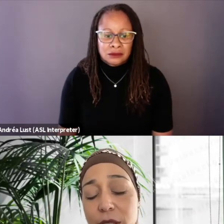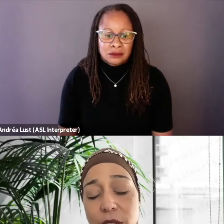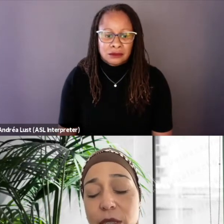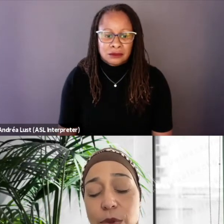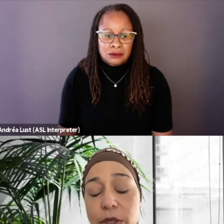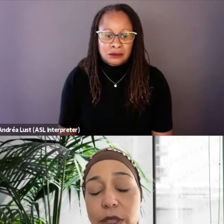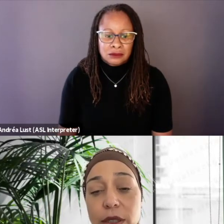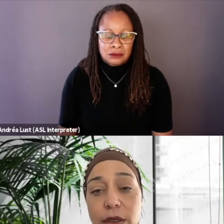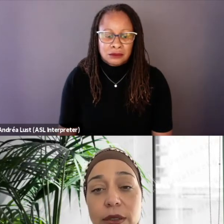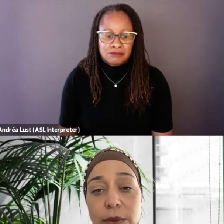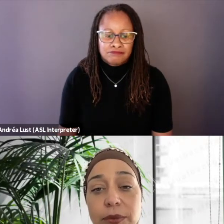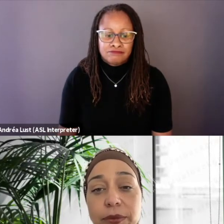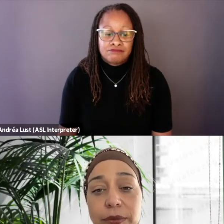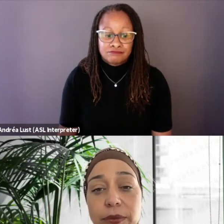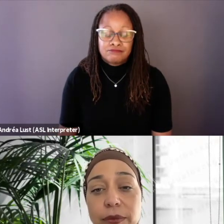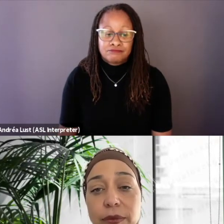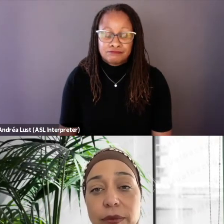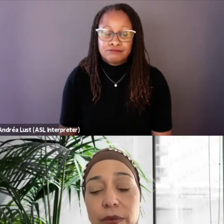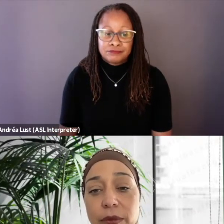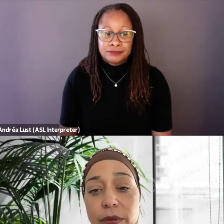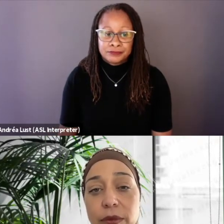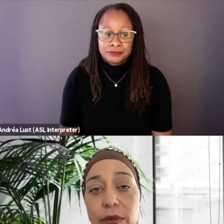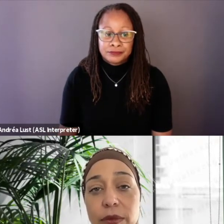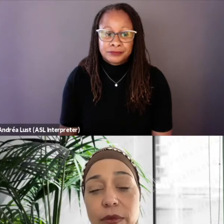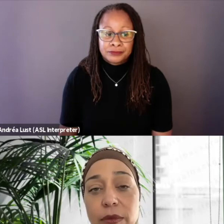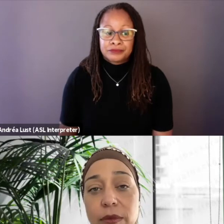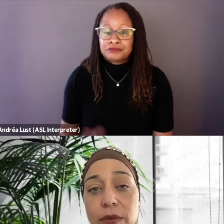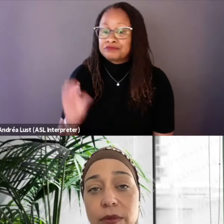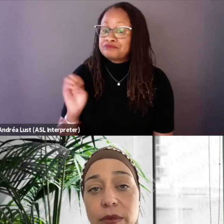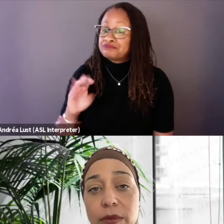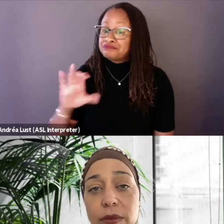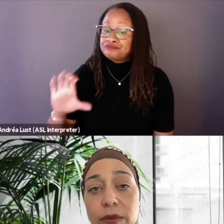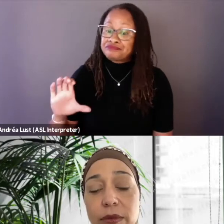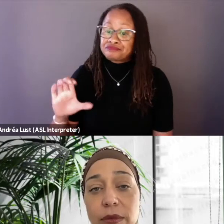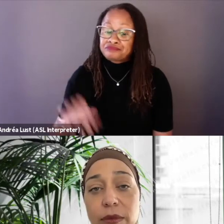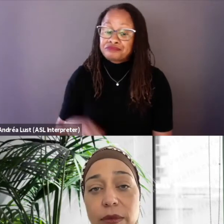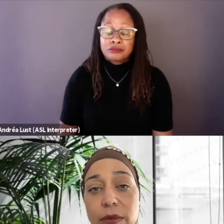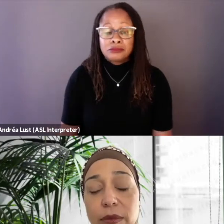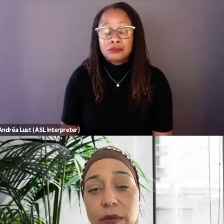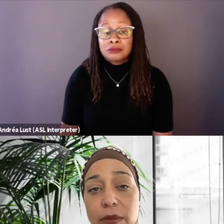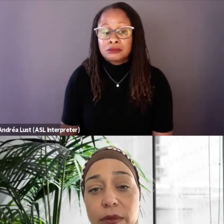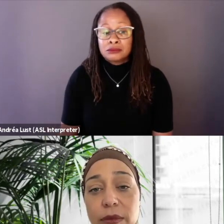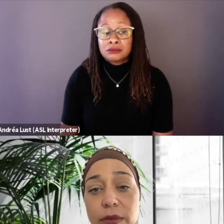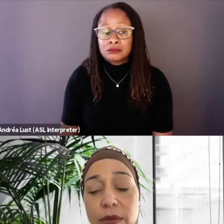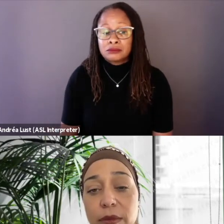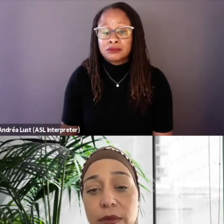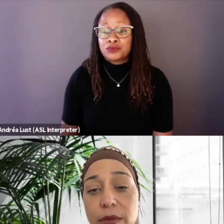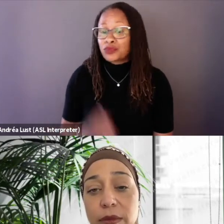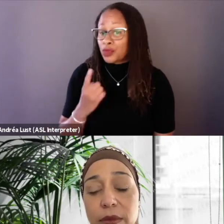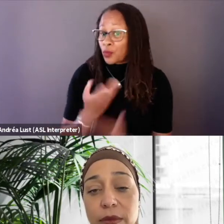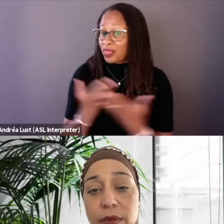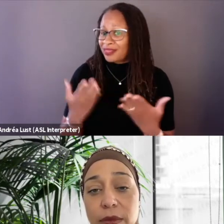across the board. Mm-hmm. So, you know, one of the things I love about these kinds of series